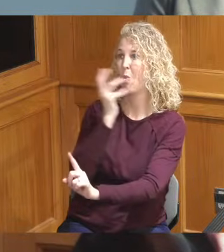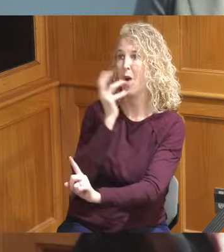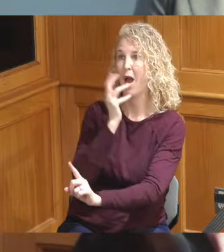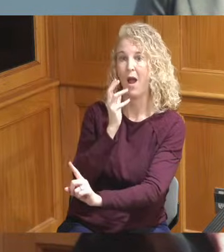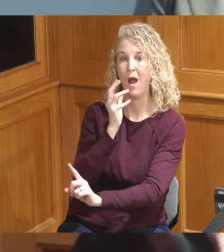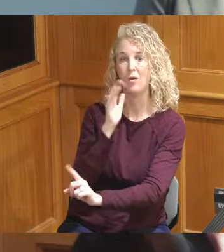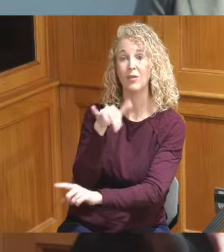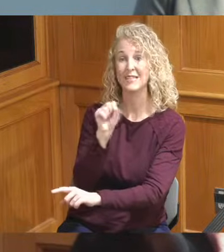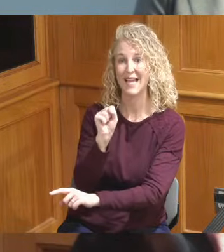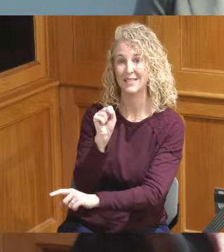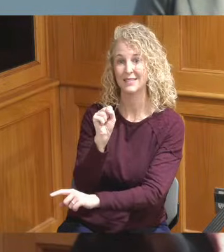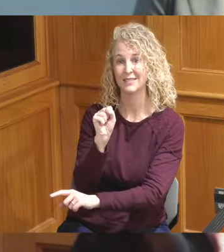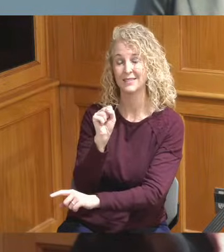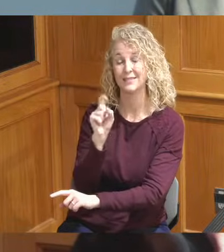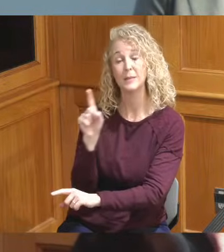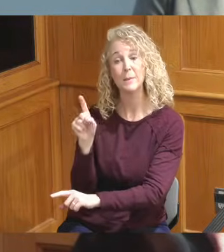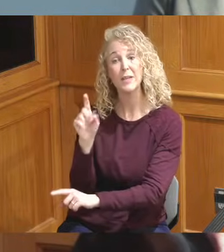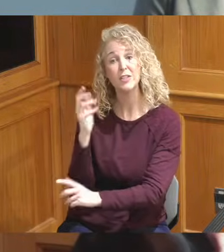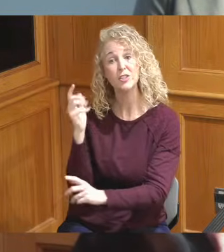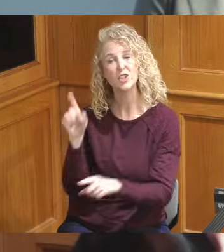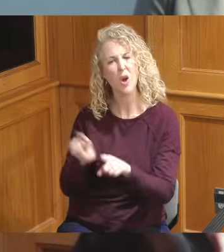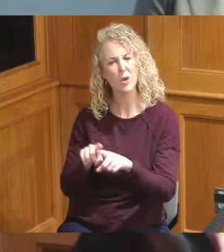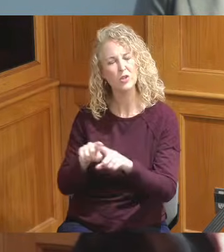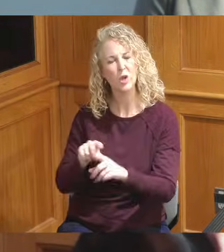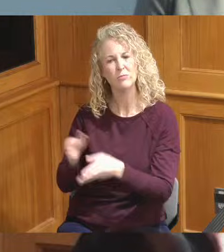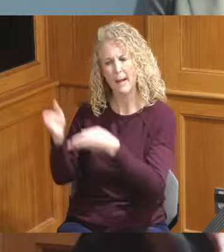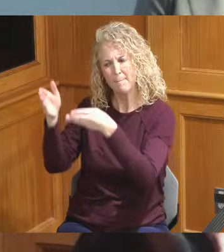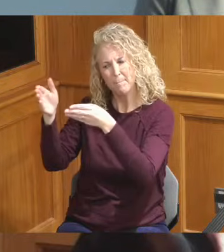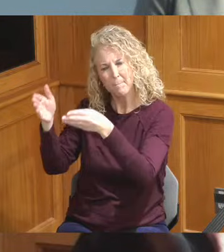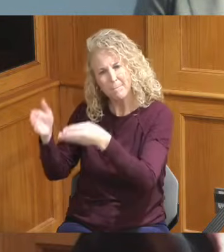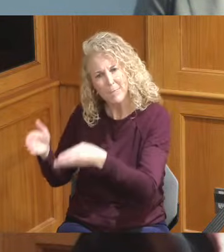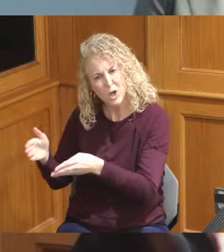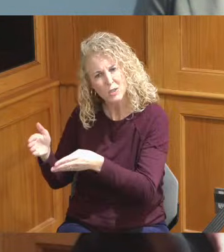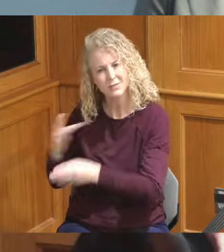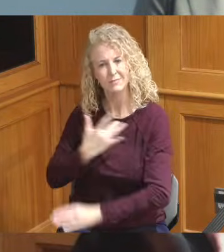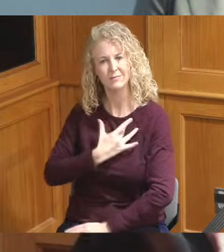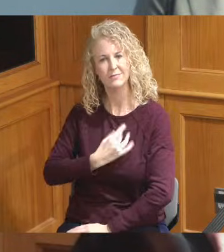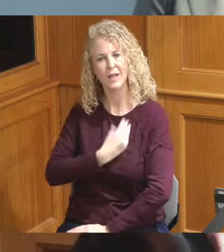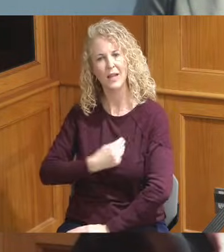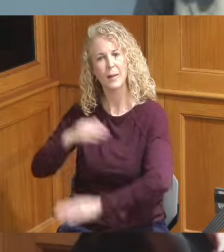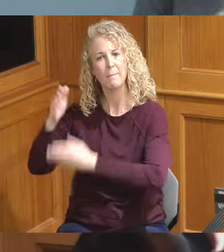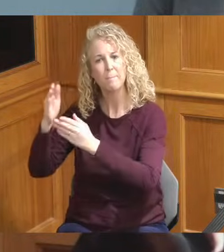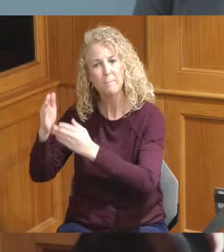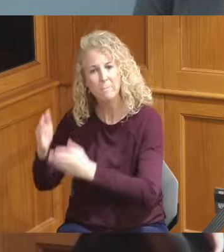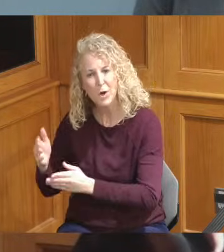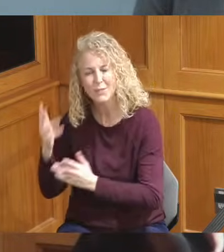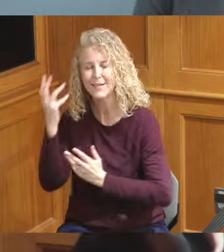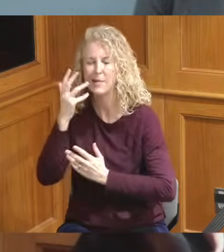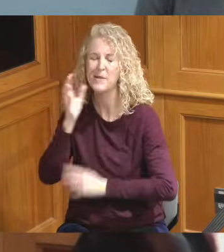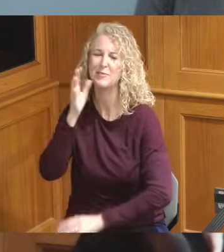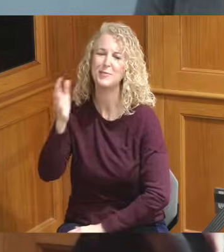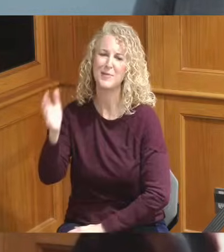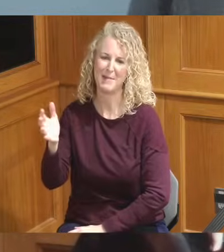things, but she was an amazing person and she was a kind person and an amazing grandmother and it